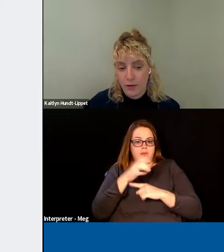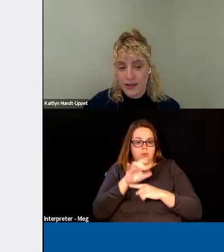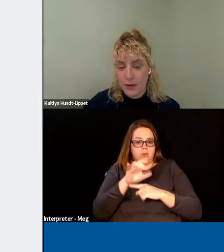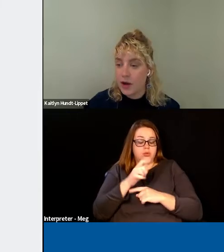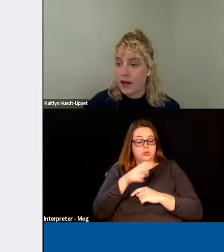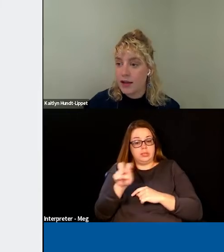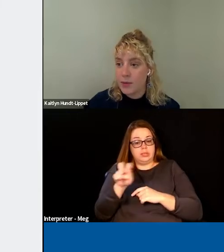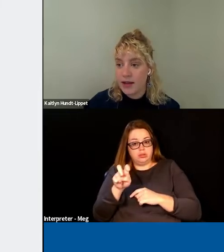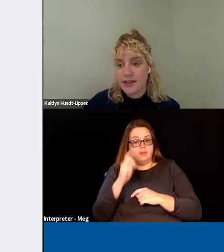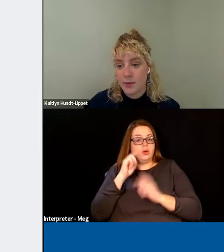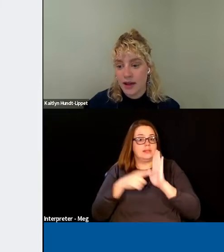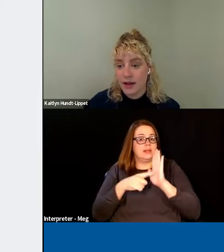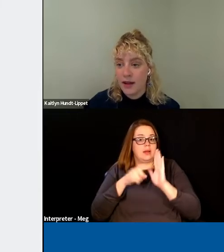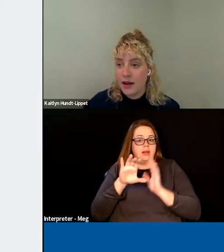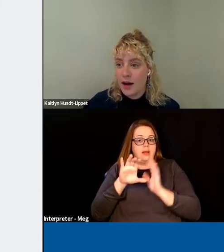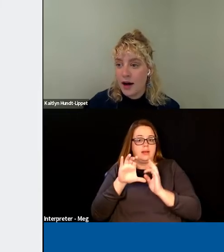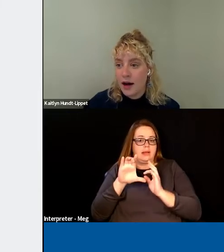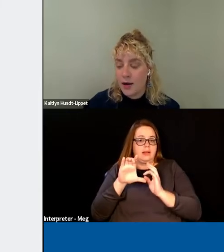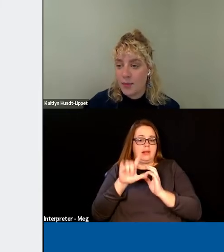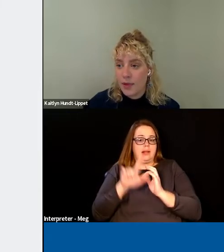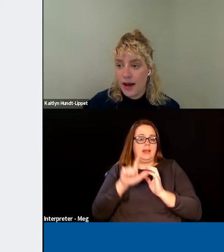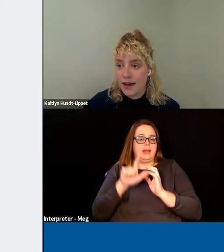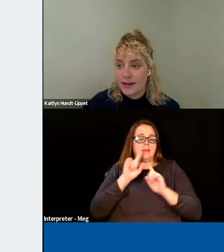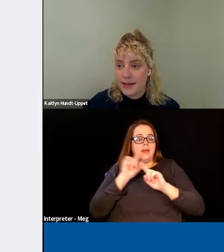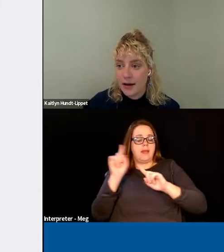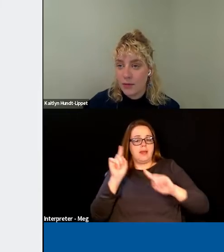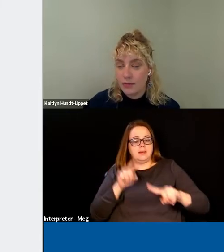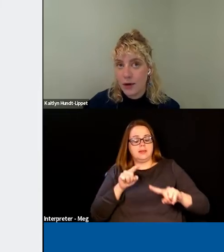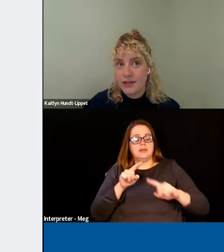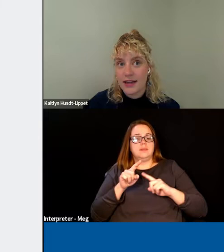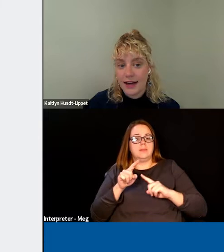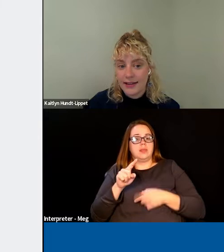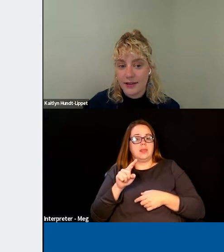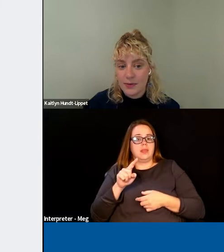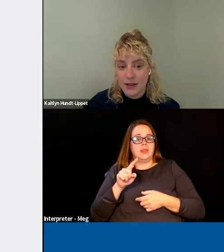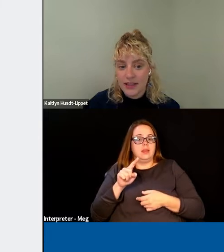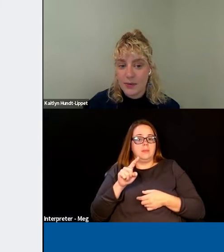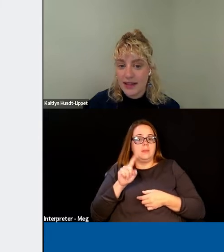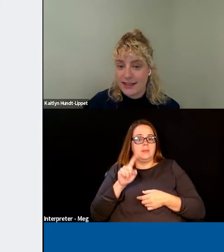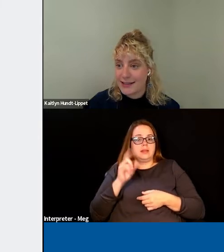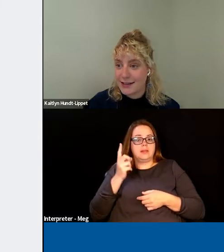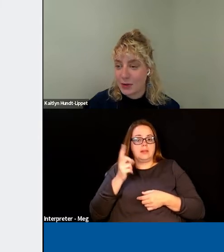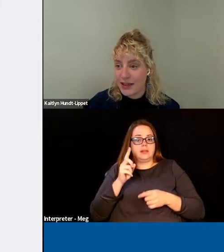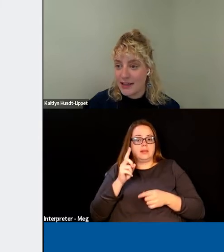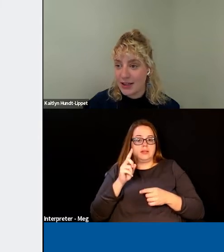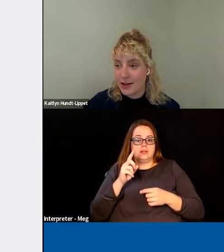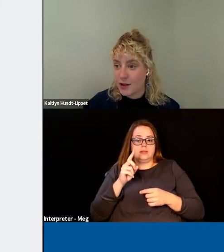For example, a click command is something that isn't, I wouldn't say ideal experience, but makes things a little bit easier.